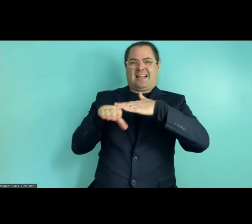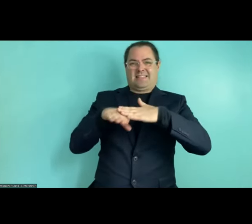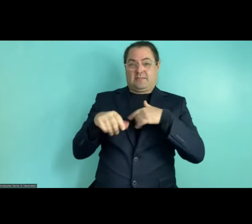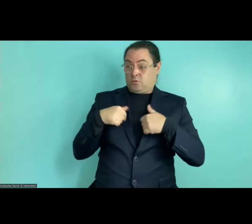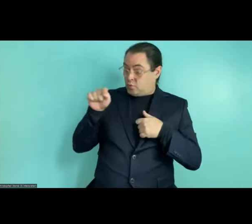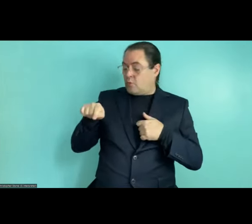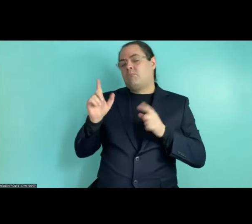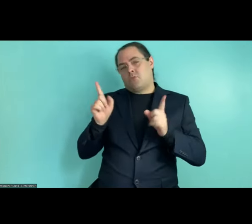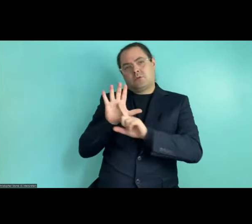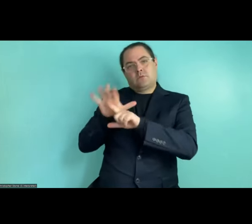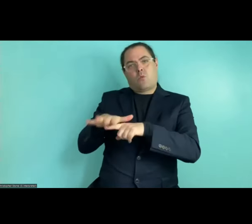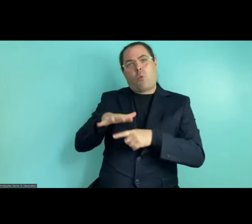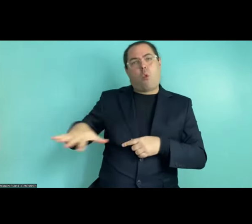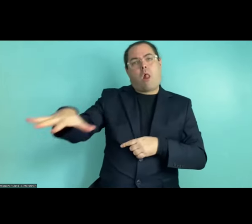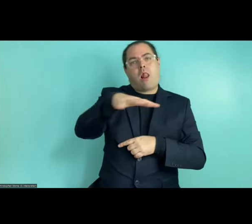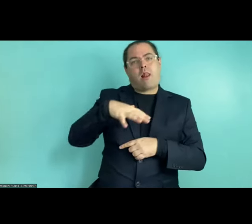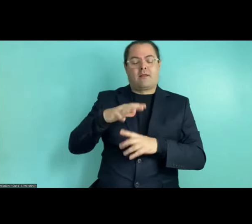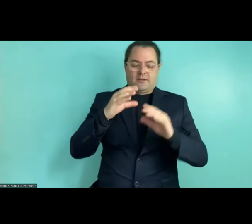training environment. 15:46:10 The private sector being part of